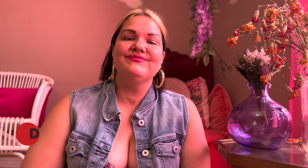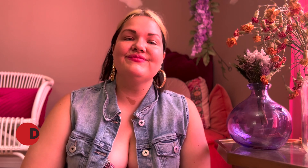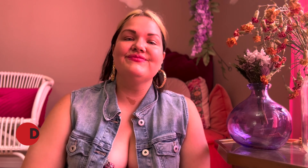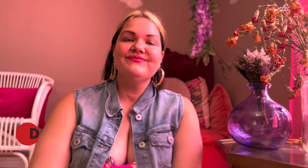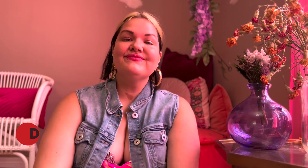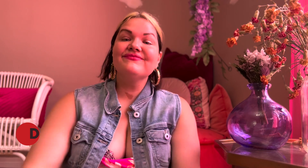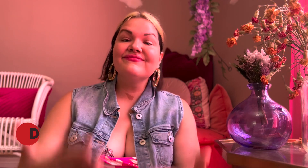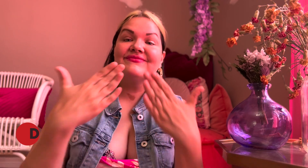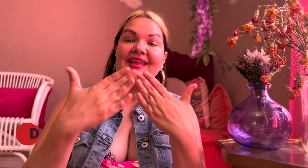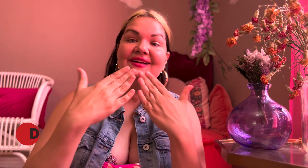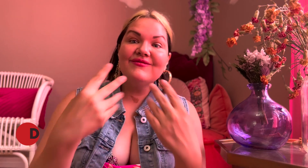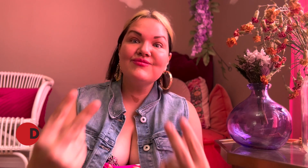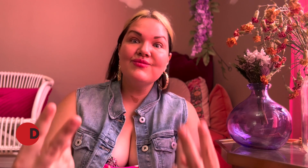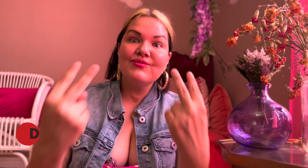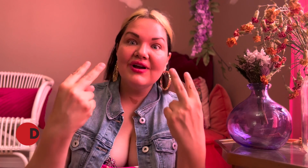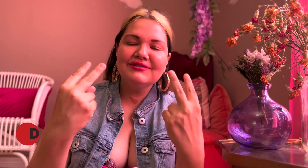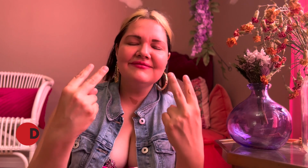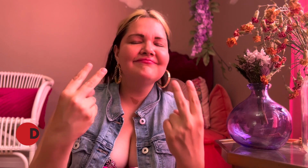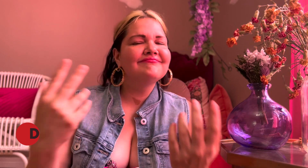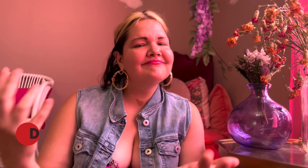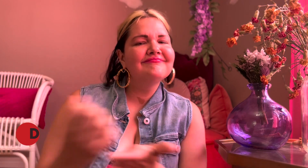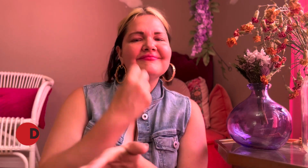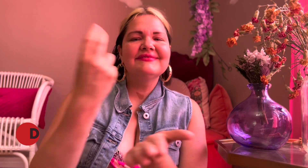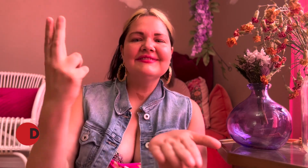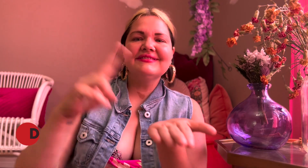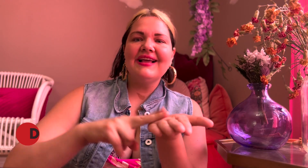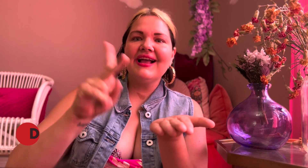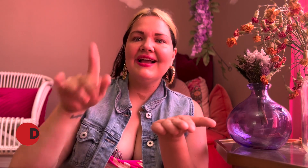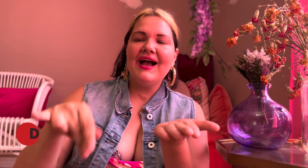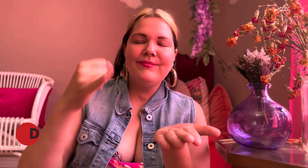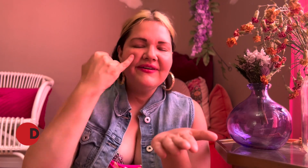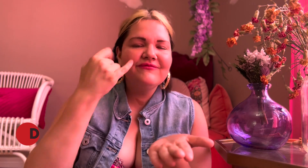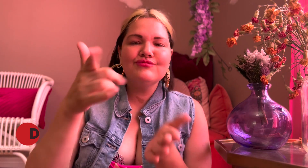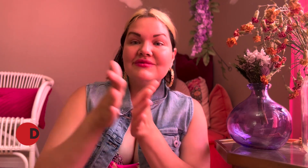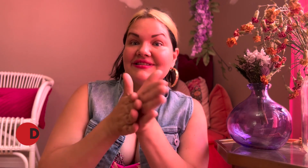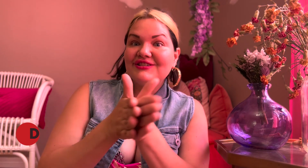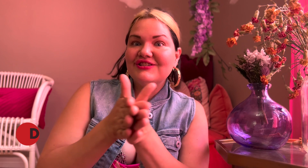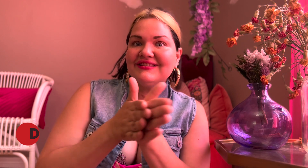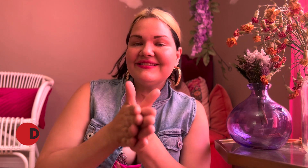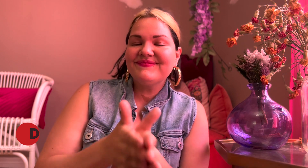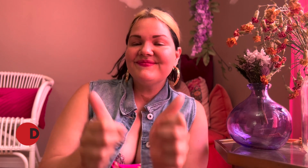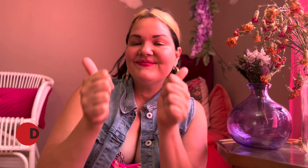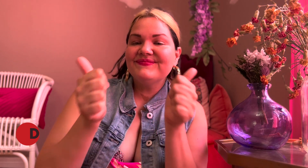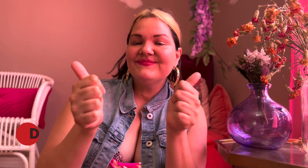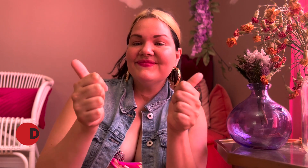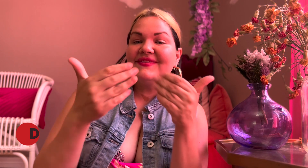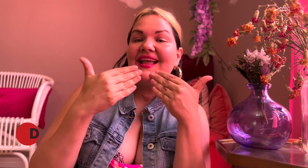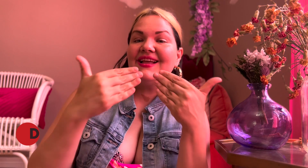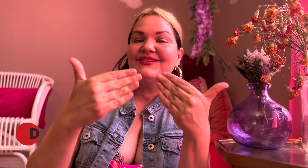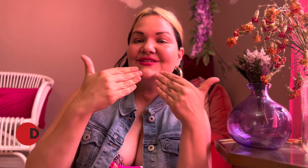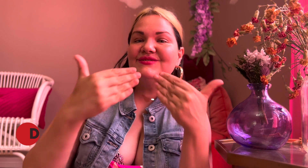Thank you for watching and please sign up if you’re interested!!